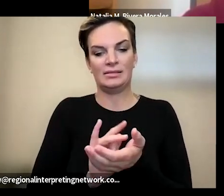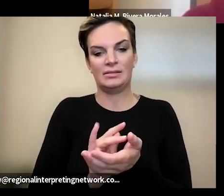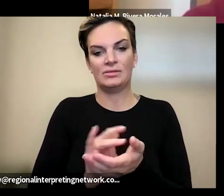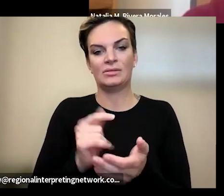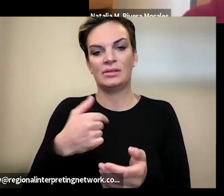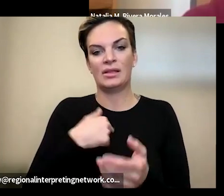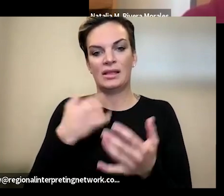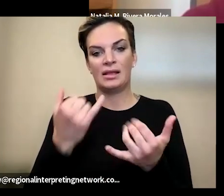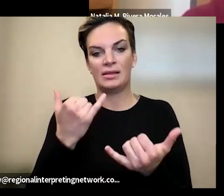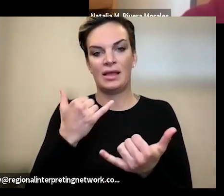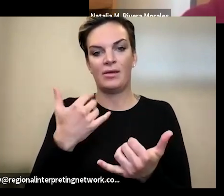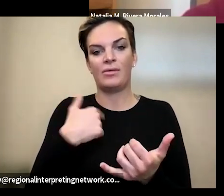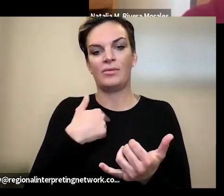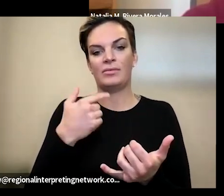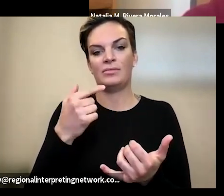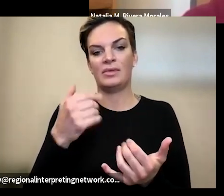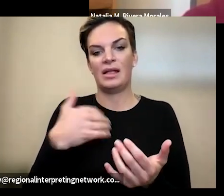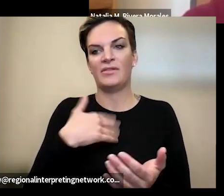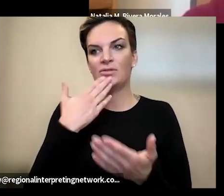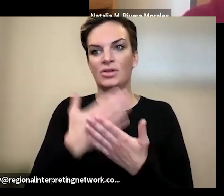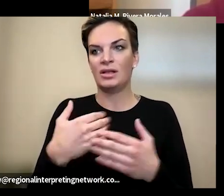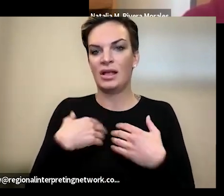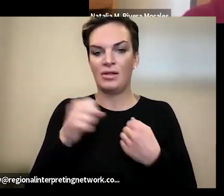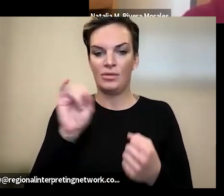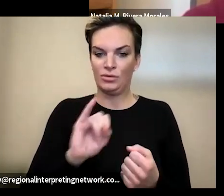I now am in a better position where I have a good health insurance plan, and it covers